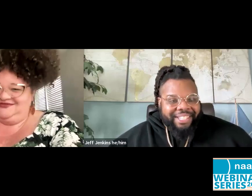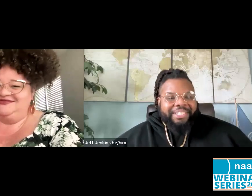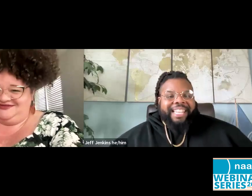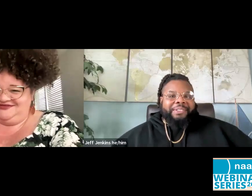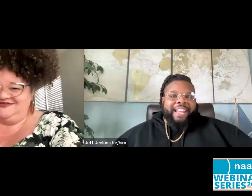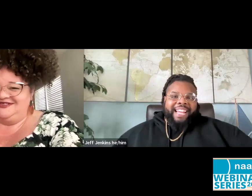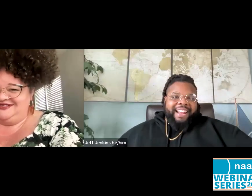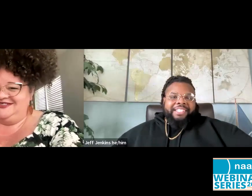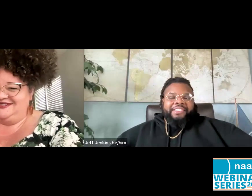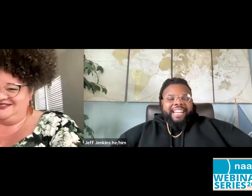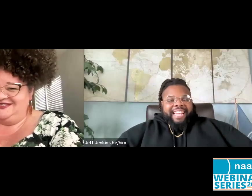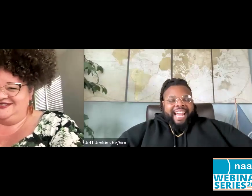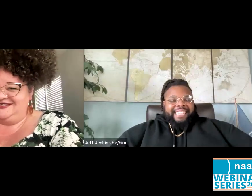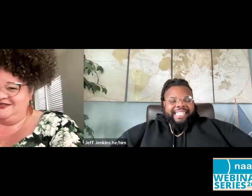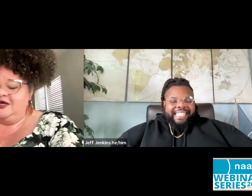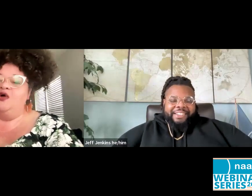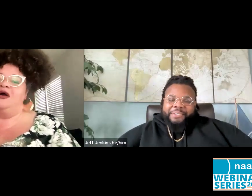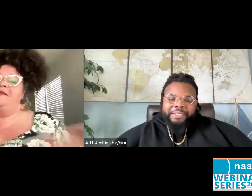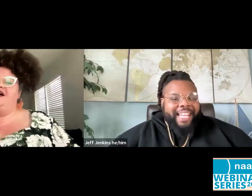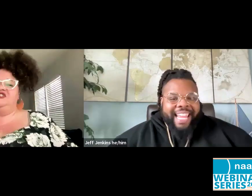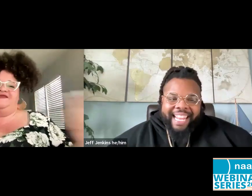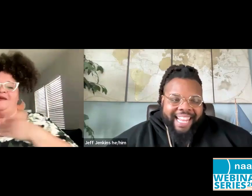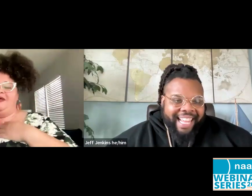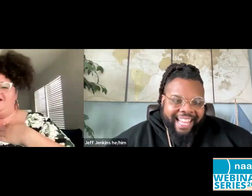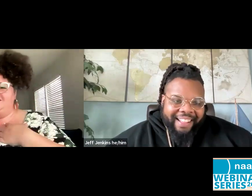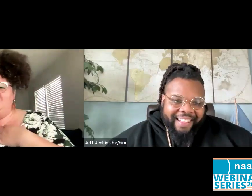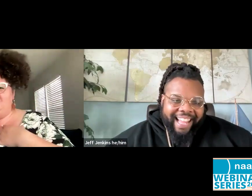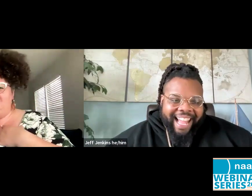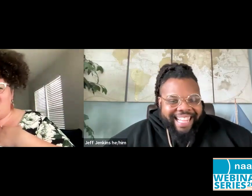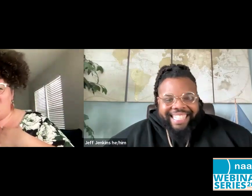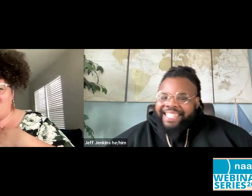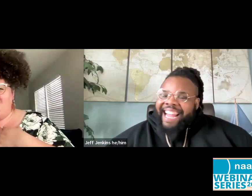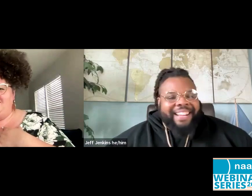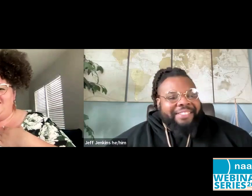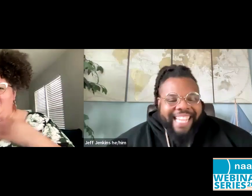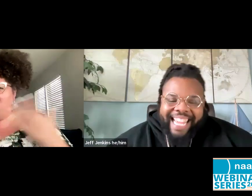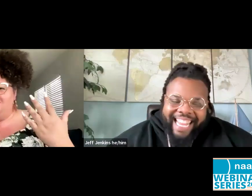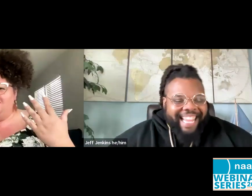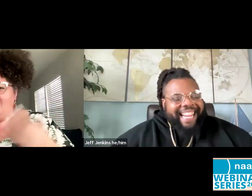two states away, Arizona and Alaska. come on. If I'm in Arizona, come on. I got to go see it in.